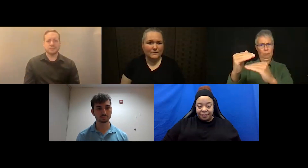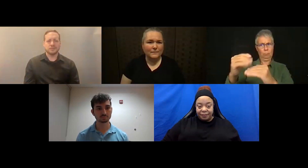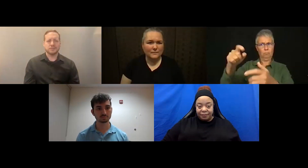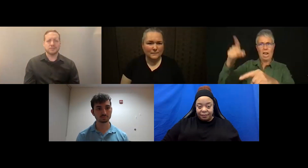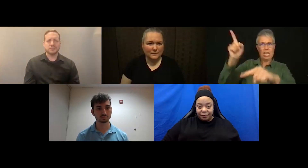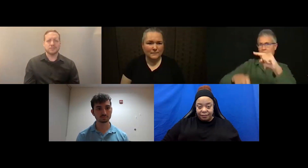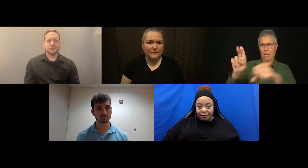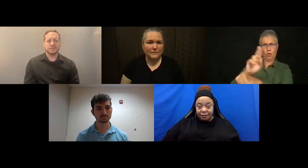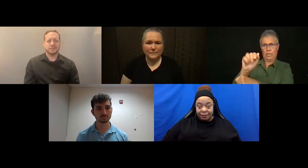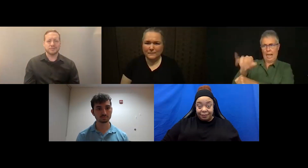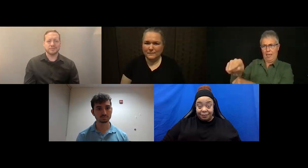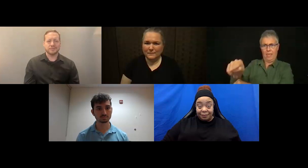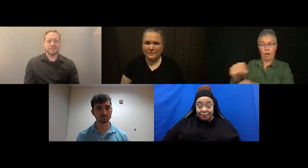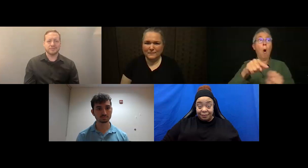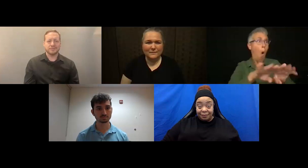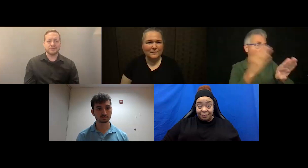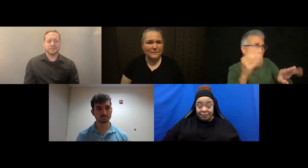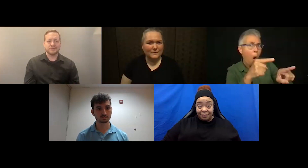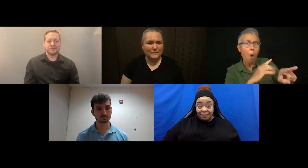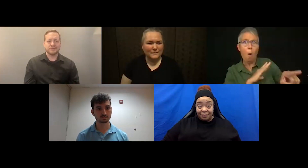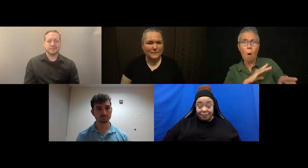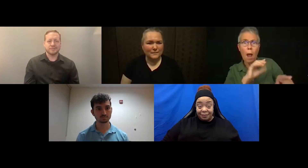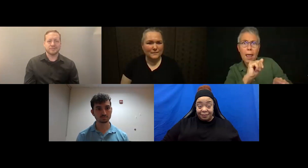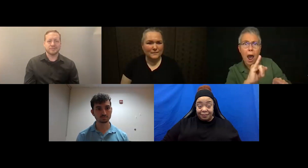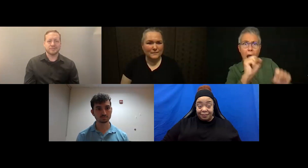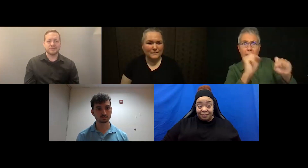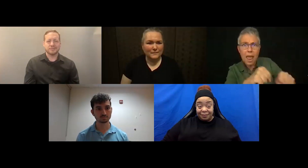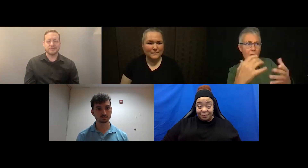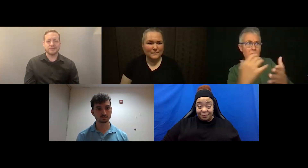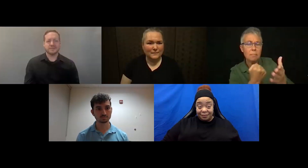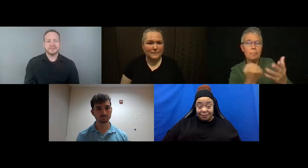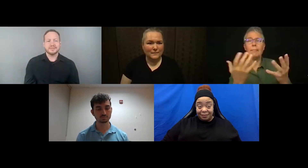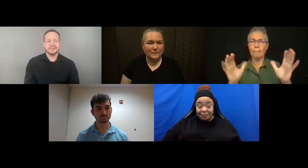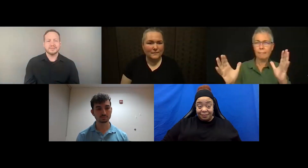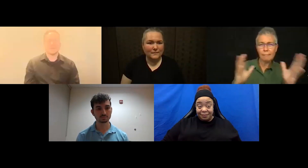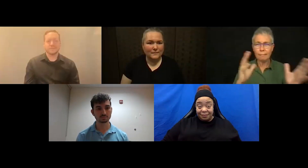and invite these conversations to explore where should AI be limited? Where should AI be